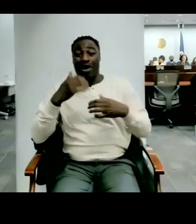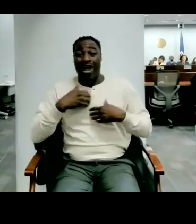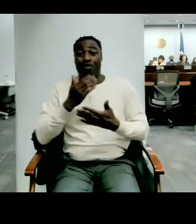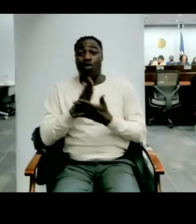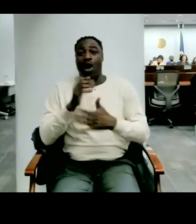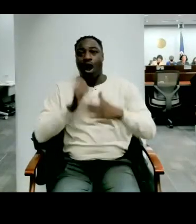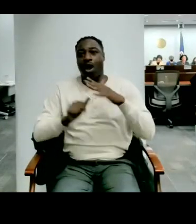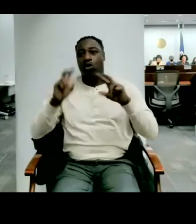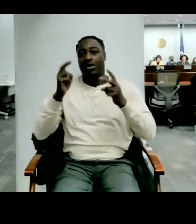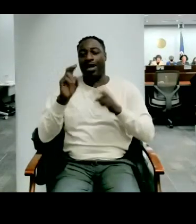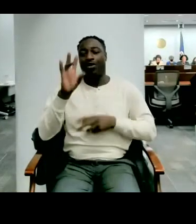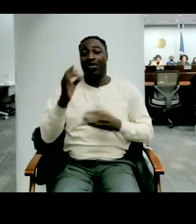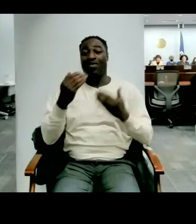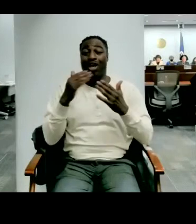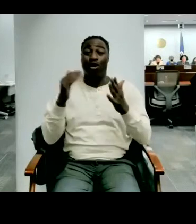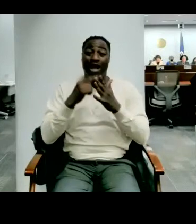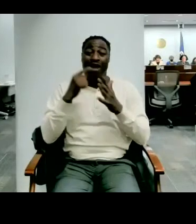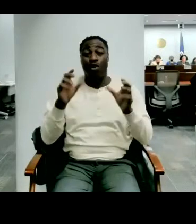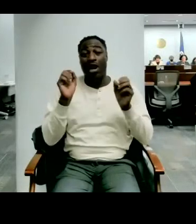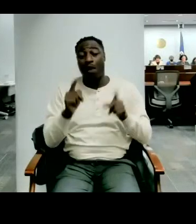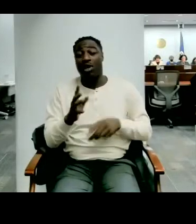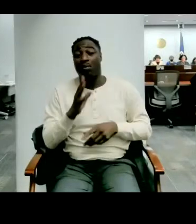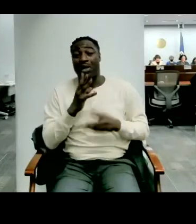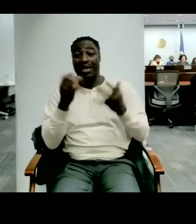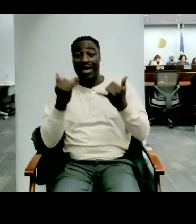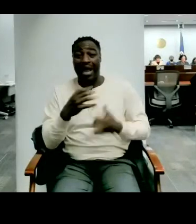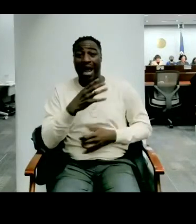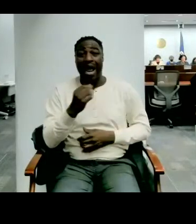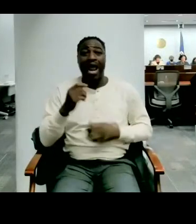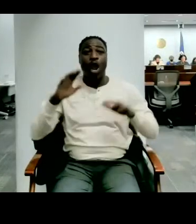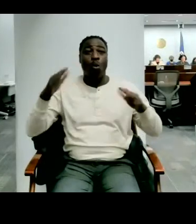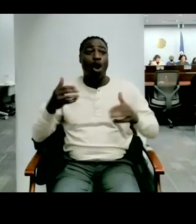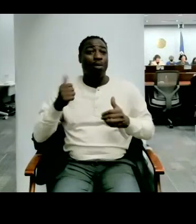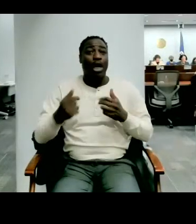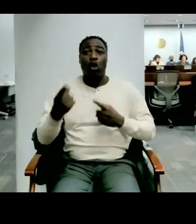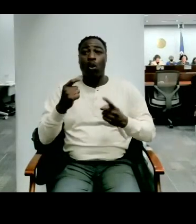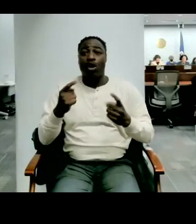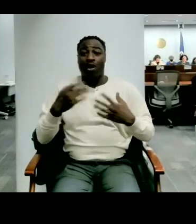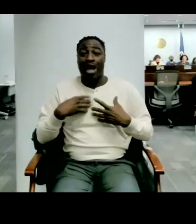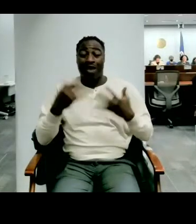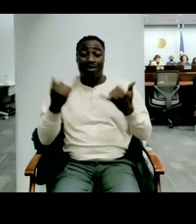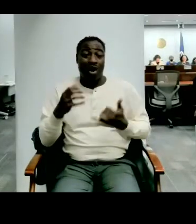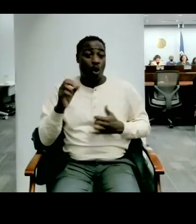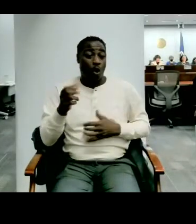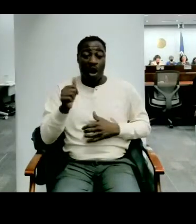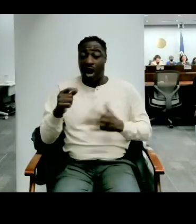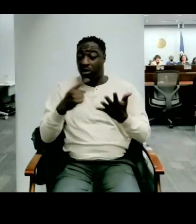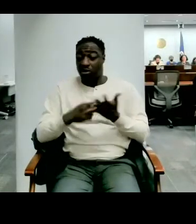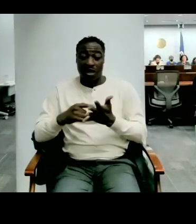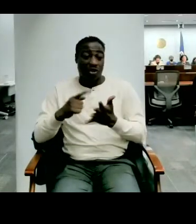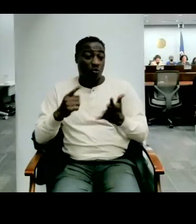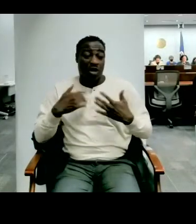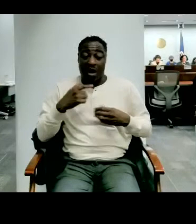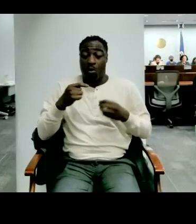Thank you again for the opportunity to speak today and I welcome any questions you have today or any discussions we can have about these issues in the future.